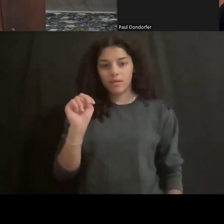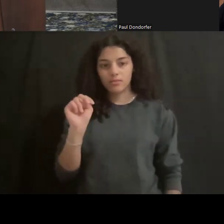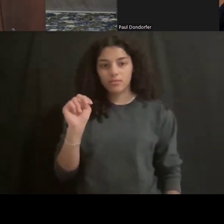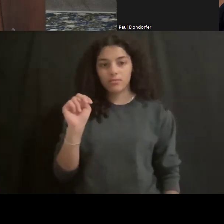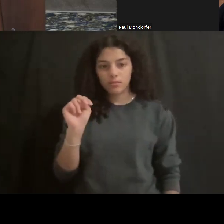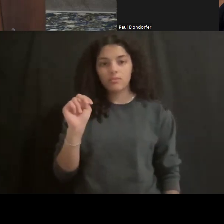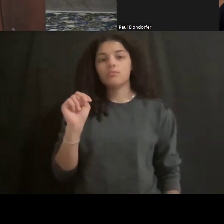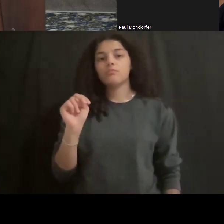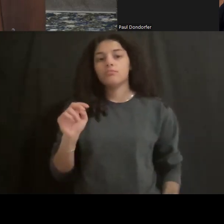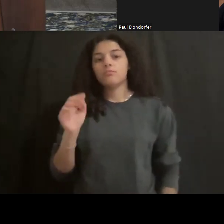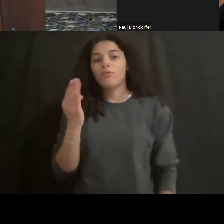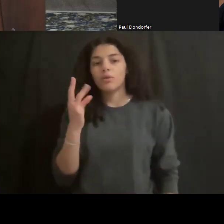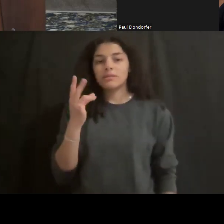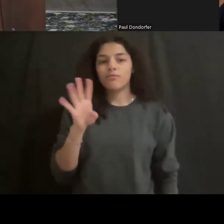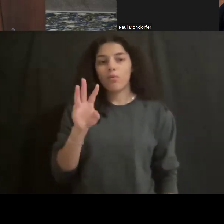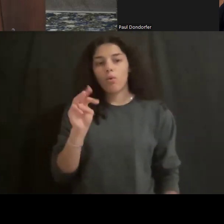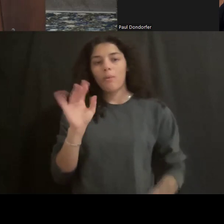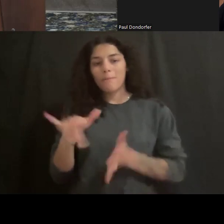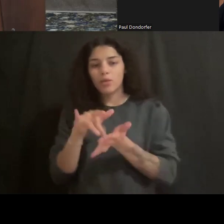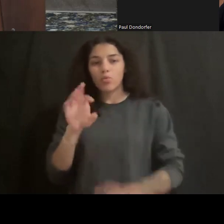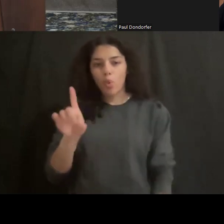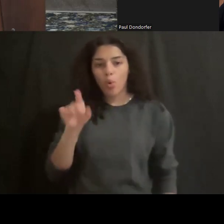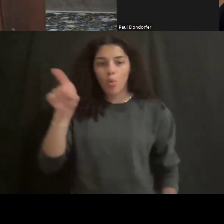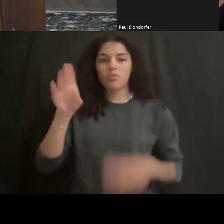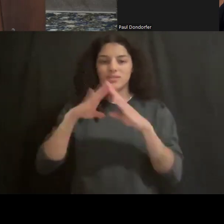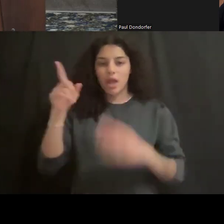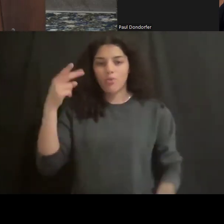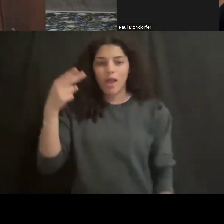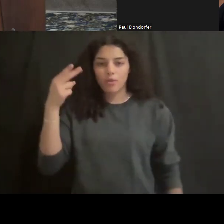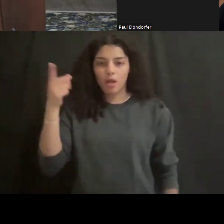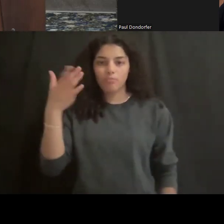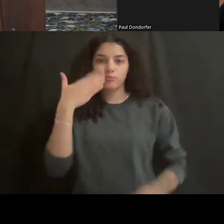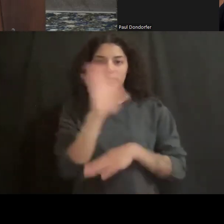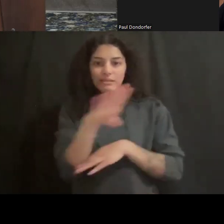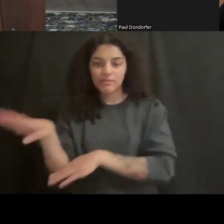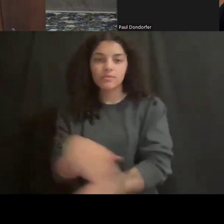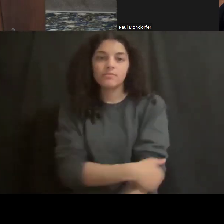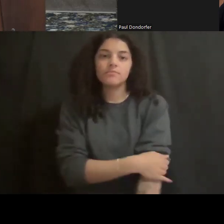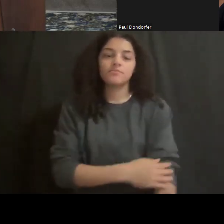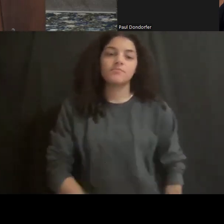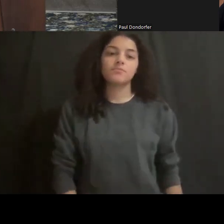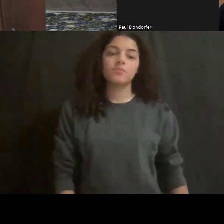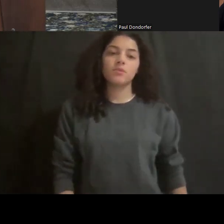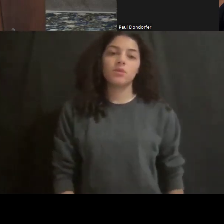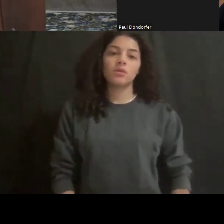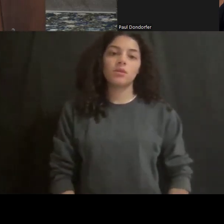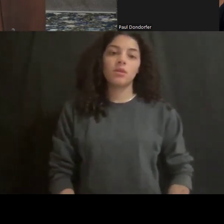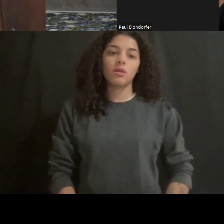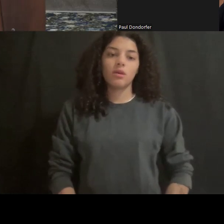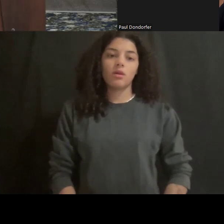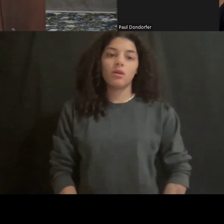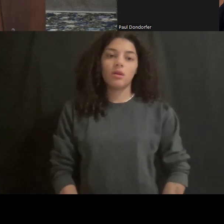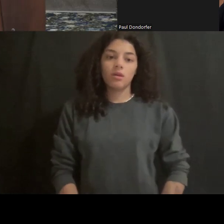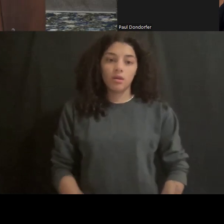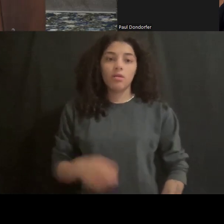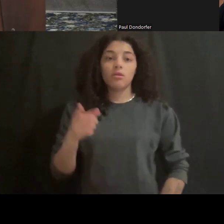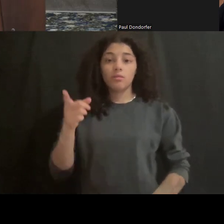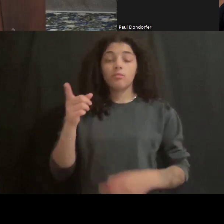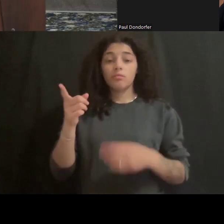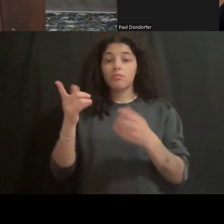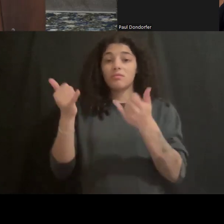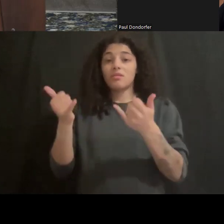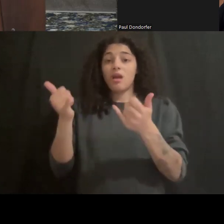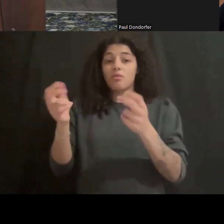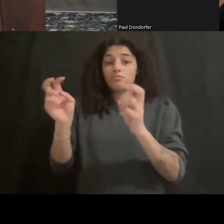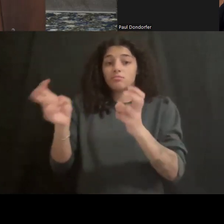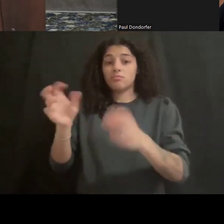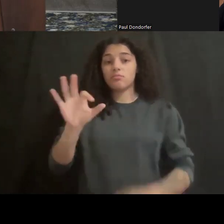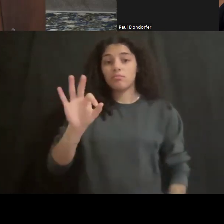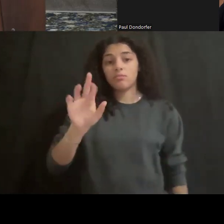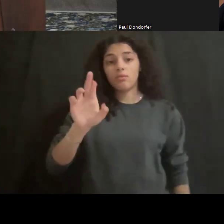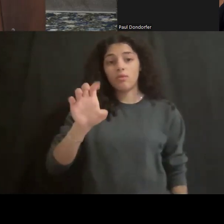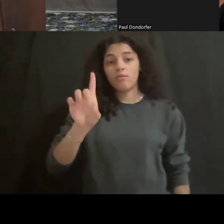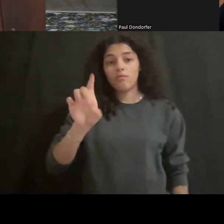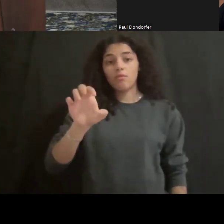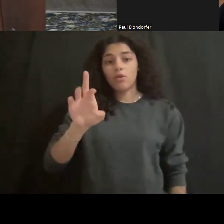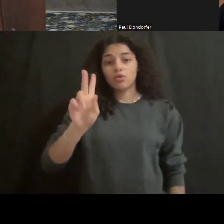evening The Mon the um Frederick now now called the Frederick Douglas Monro County Rasher Monro